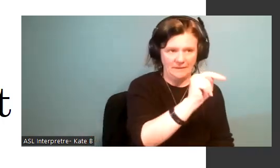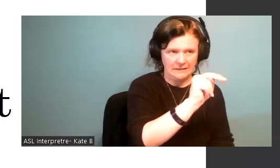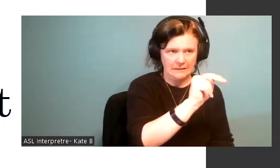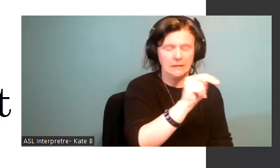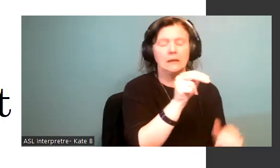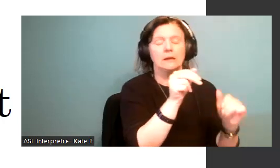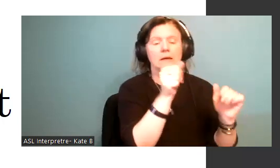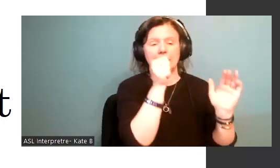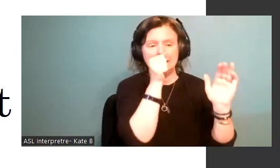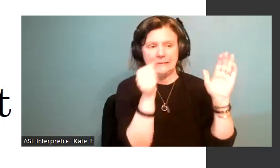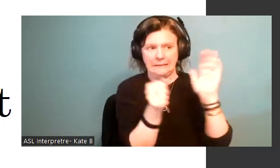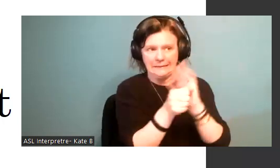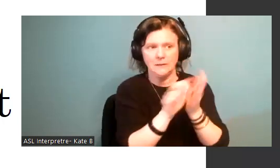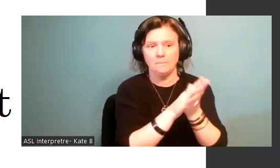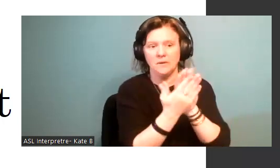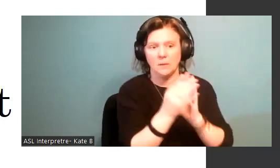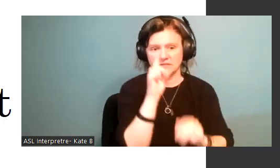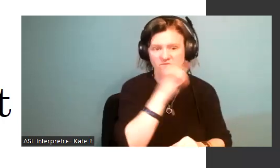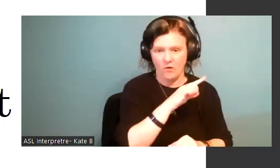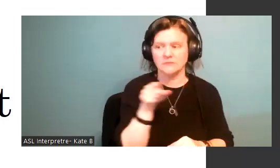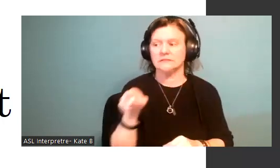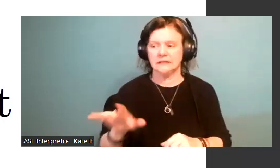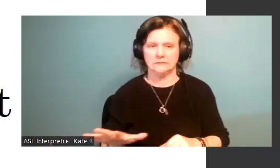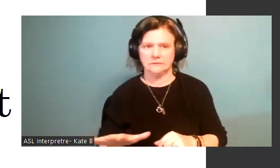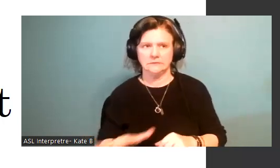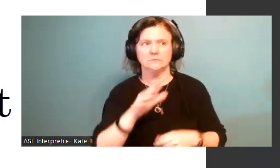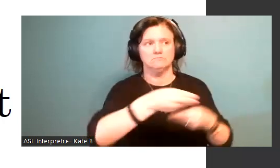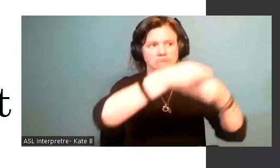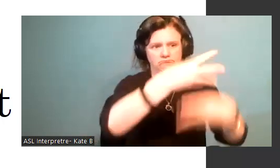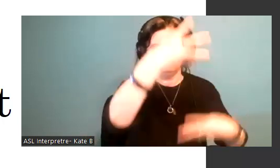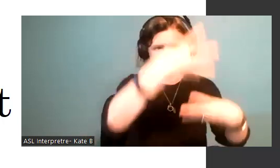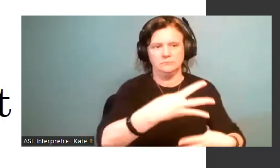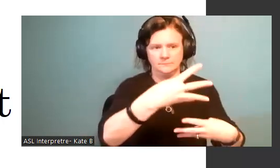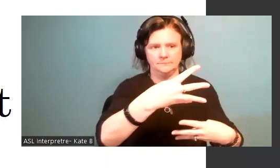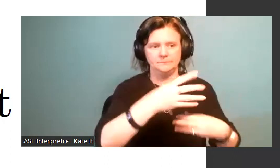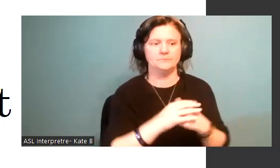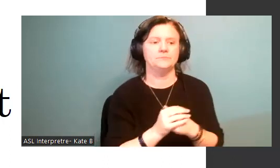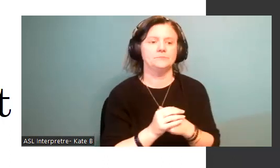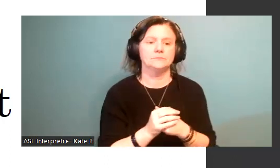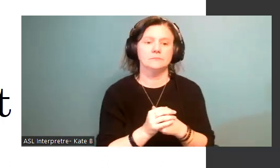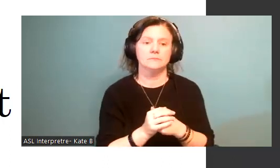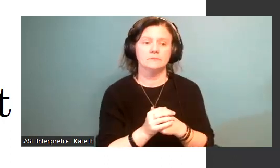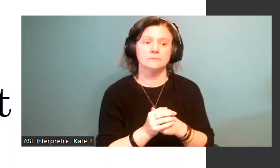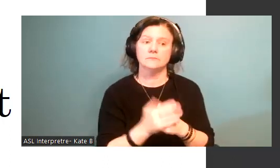use ARIA hidden equals true. When they say there is a navigation menu they want to open, press the open